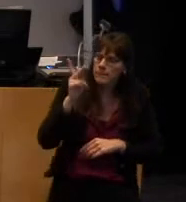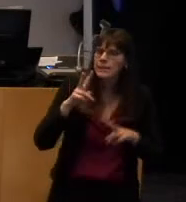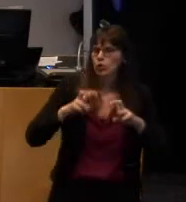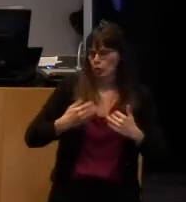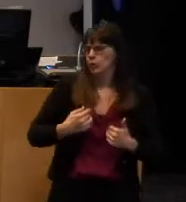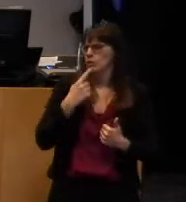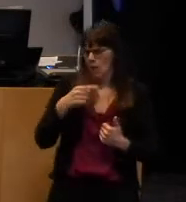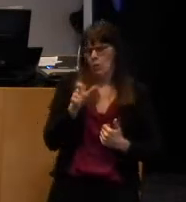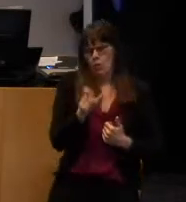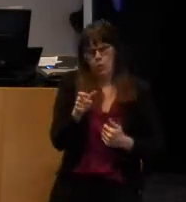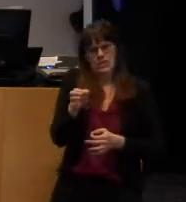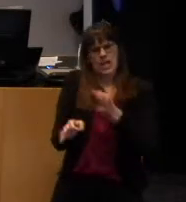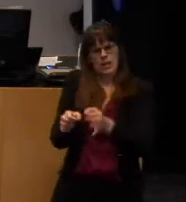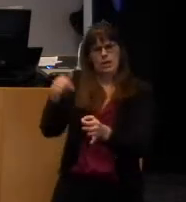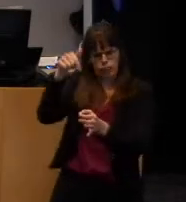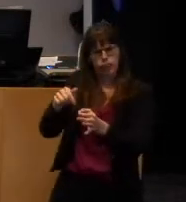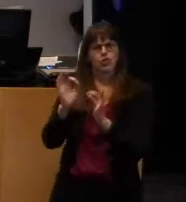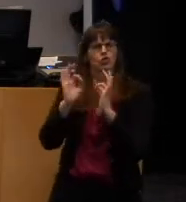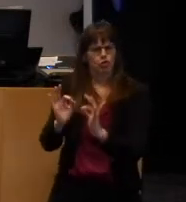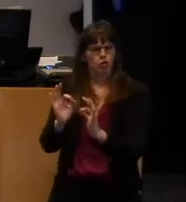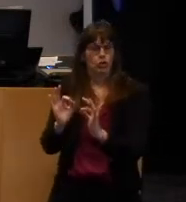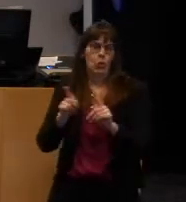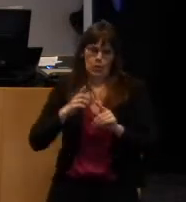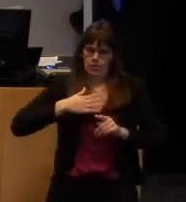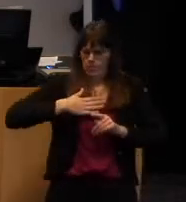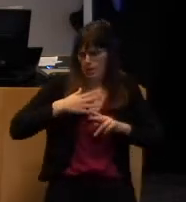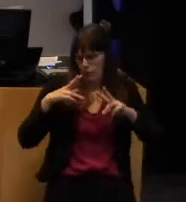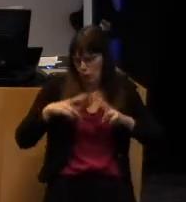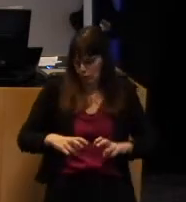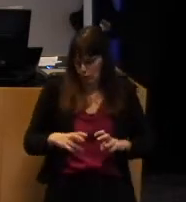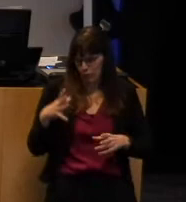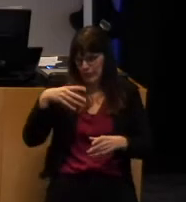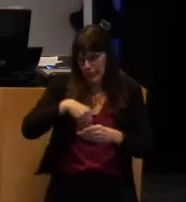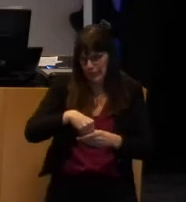and it is also the term that is used in this research and which was defined for this research.